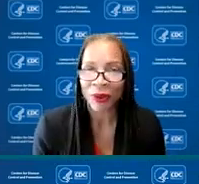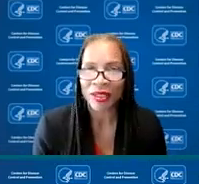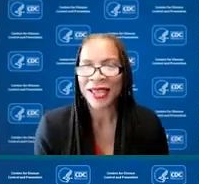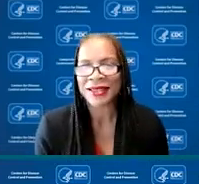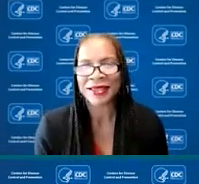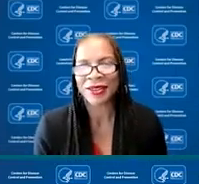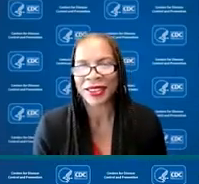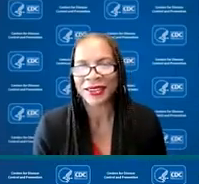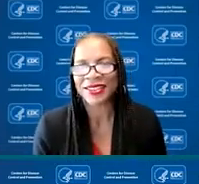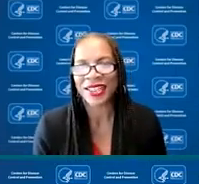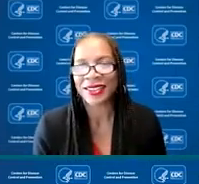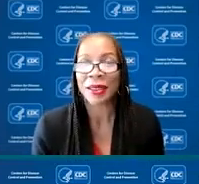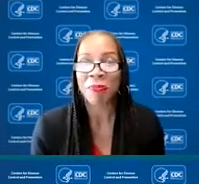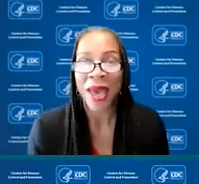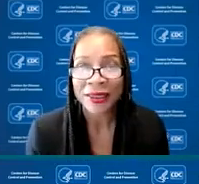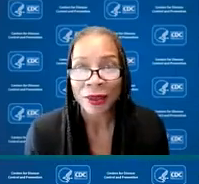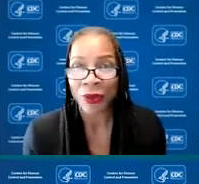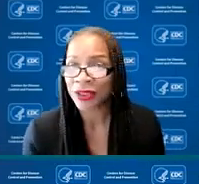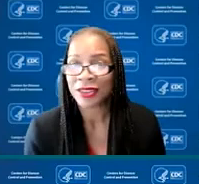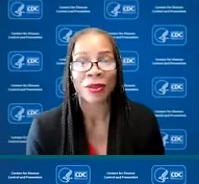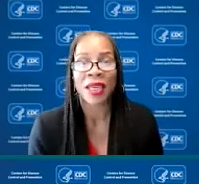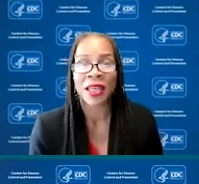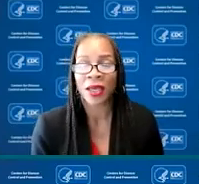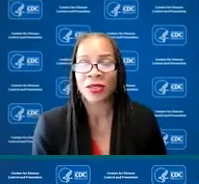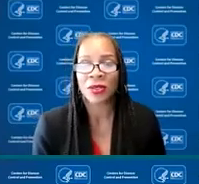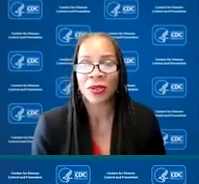I’m not necessarily suggesting it’s the best approach, because there are many ways to do this,